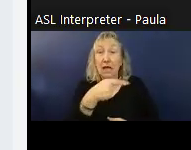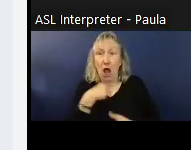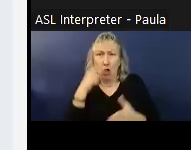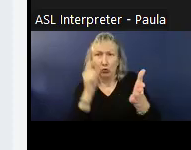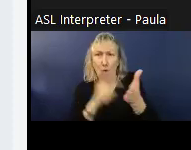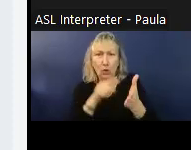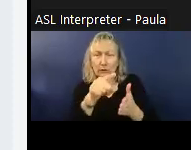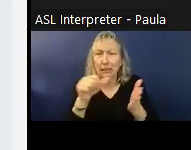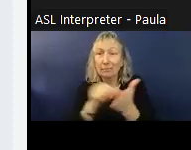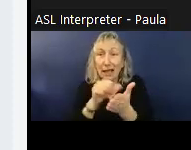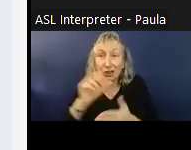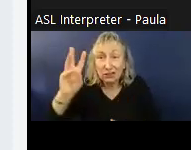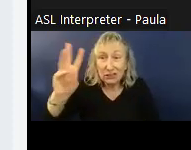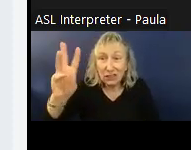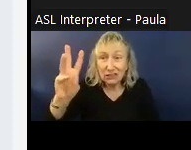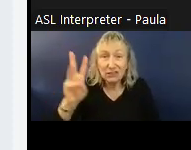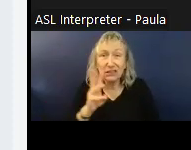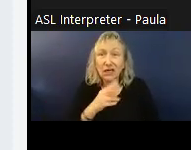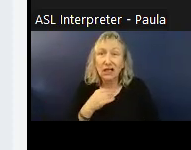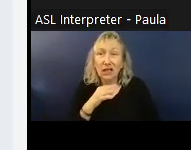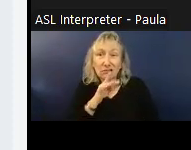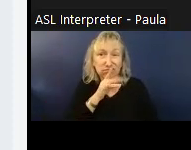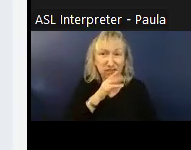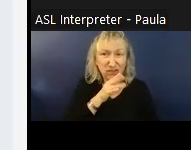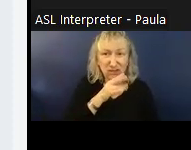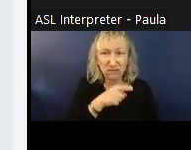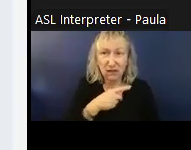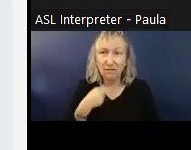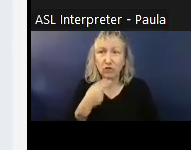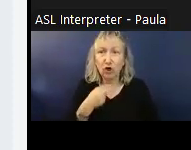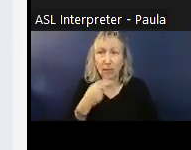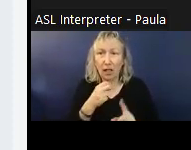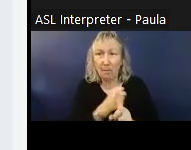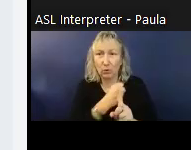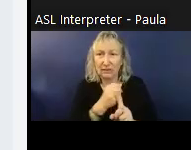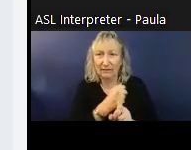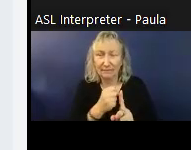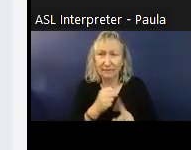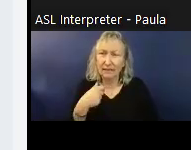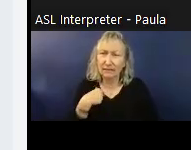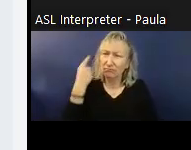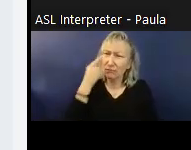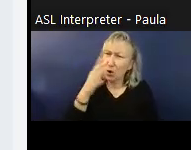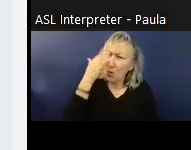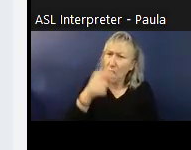OK yeah. And my first question is why is spitting considered verbal abuse when it's